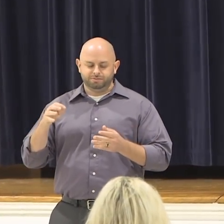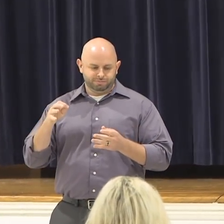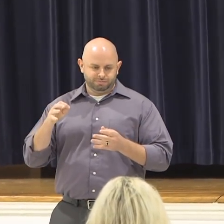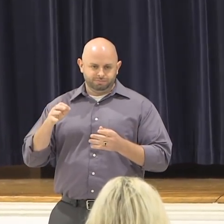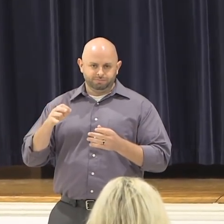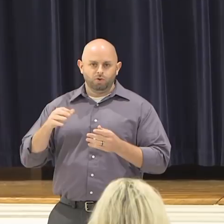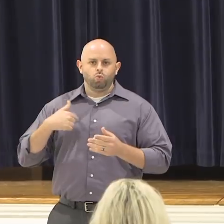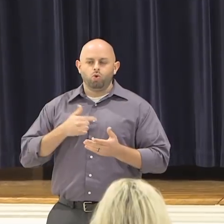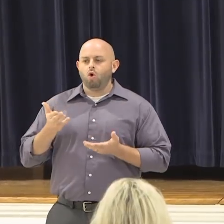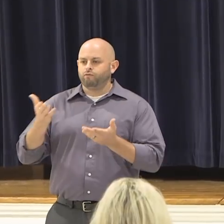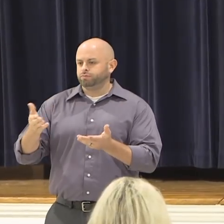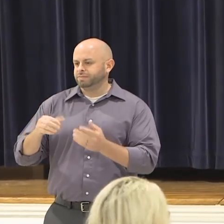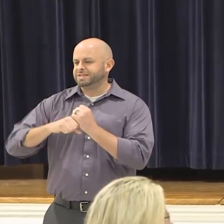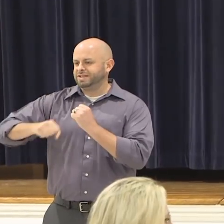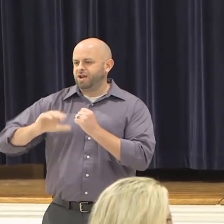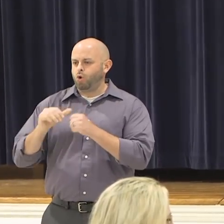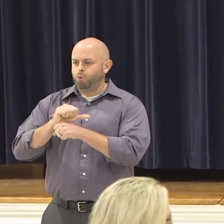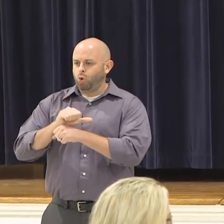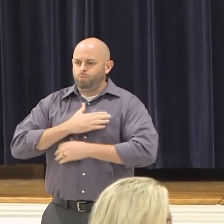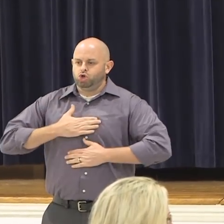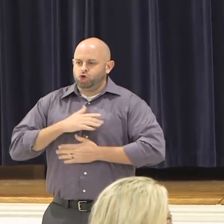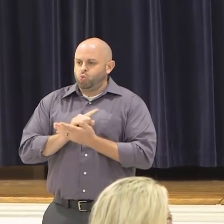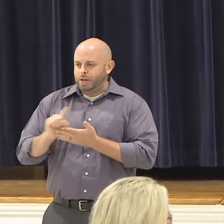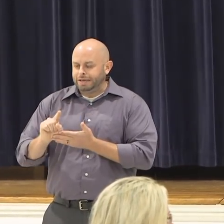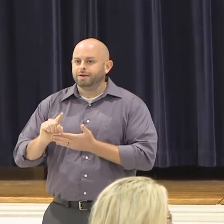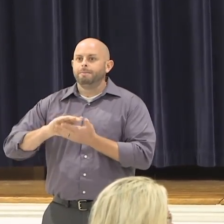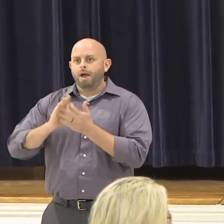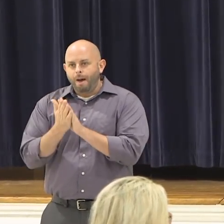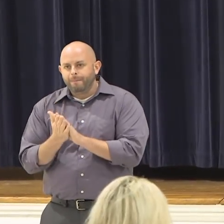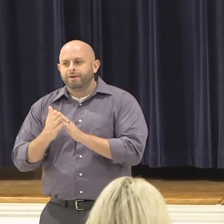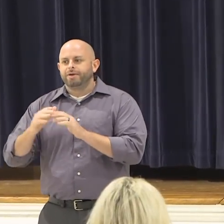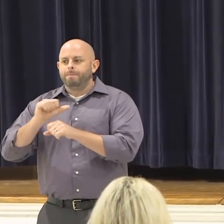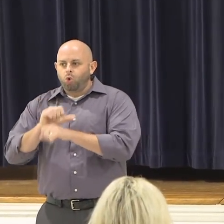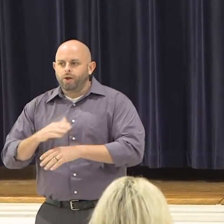appreciation week into employee appreciation month so welcome to this